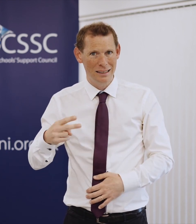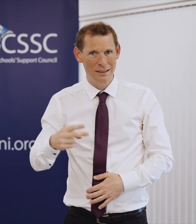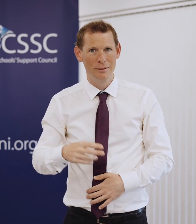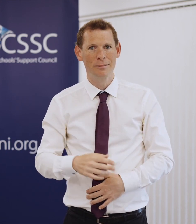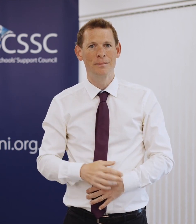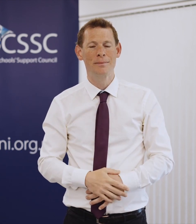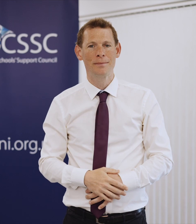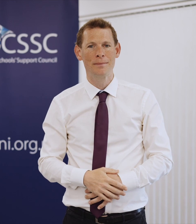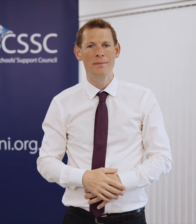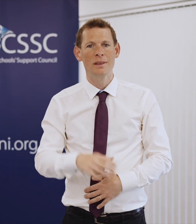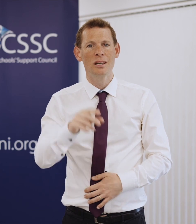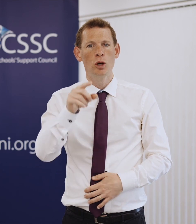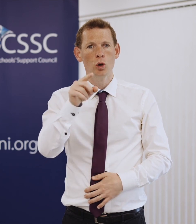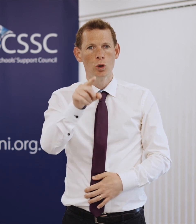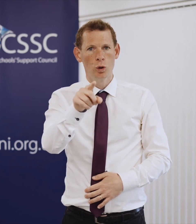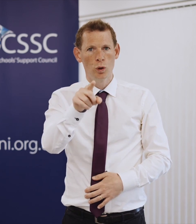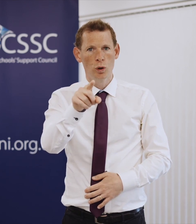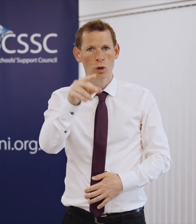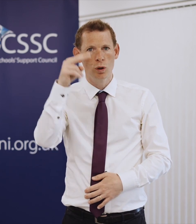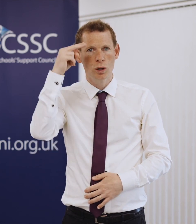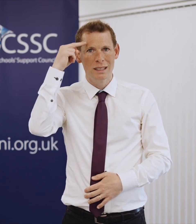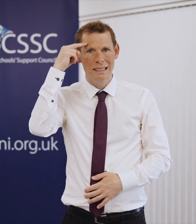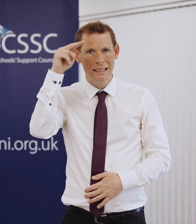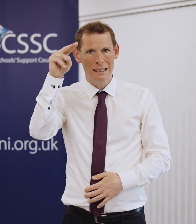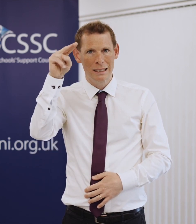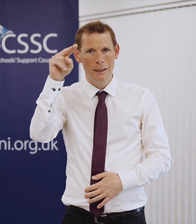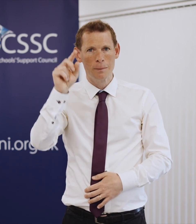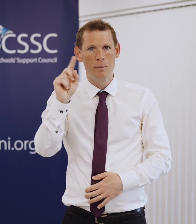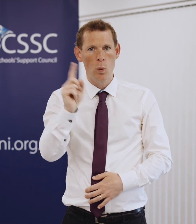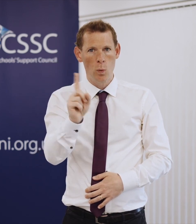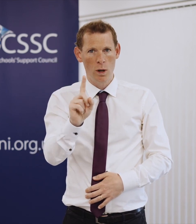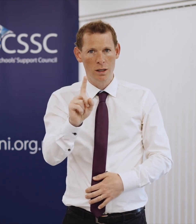Let's do that again. You name - what?